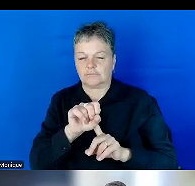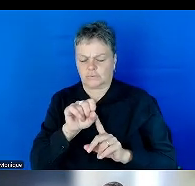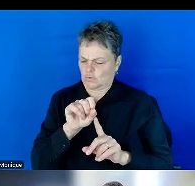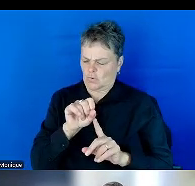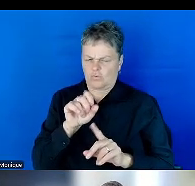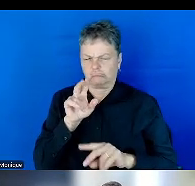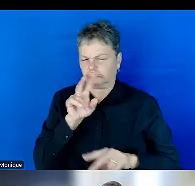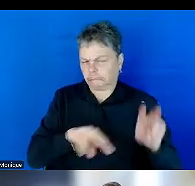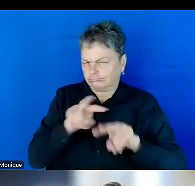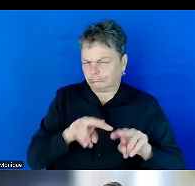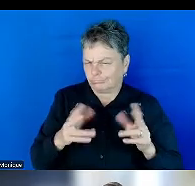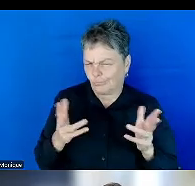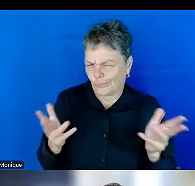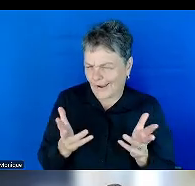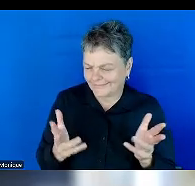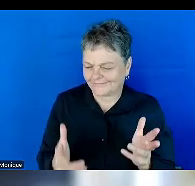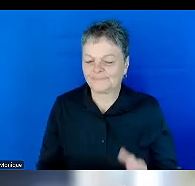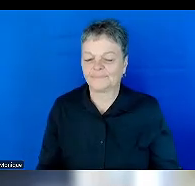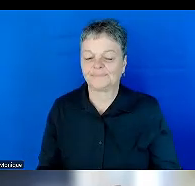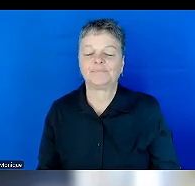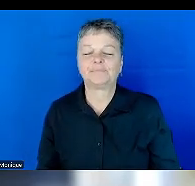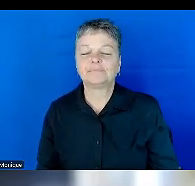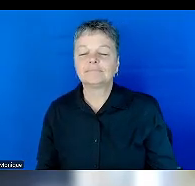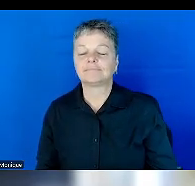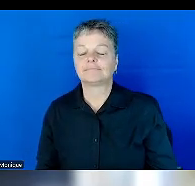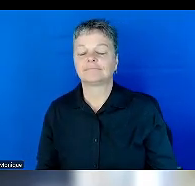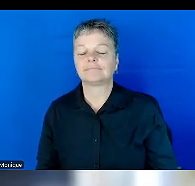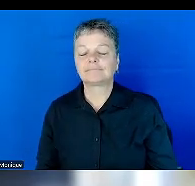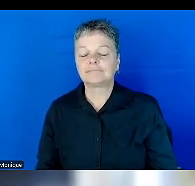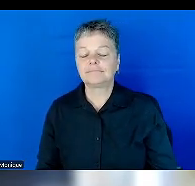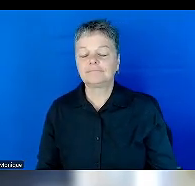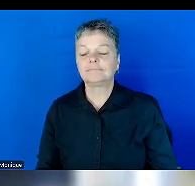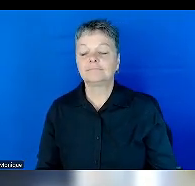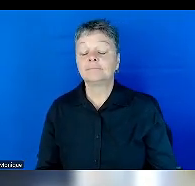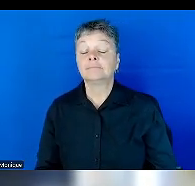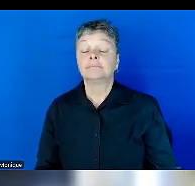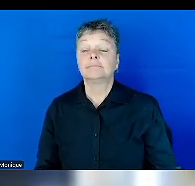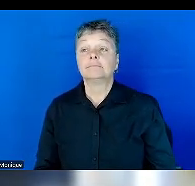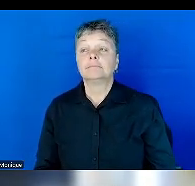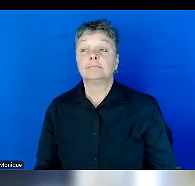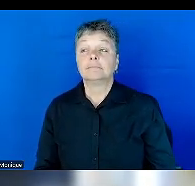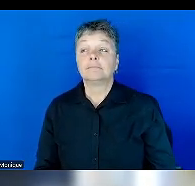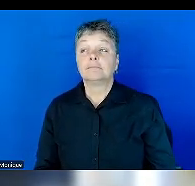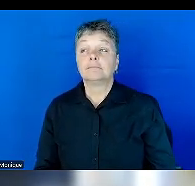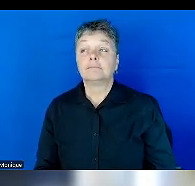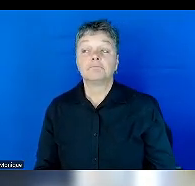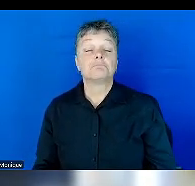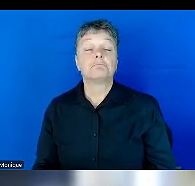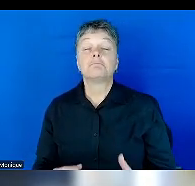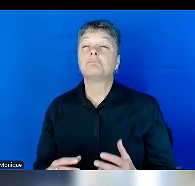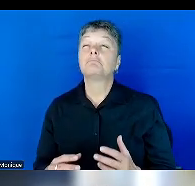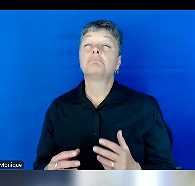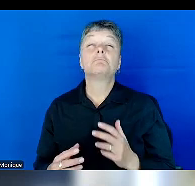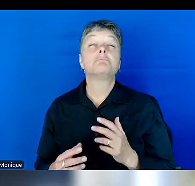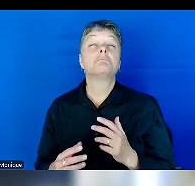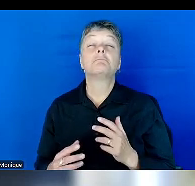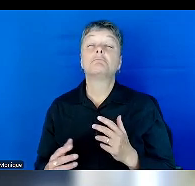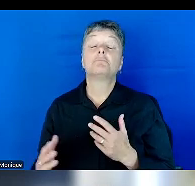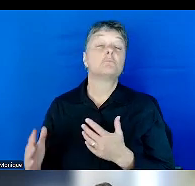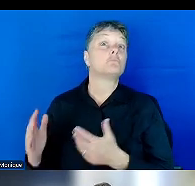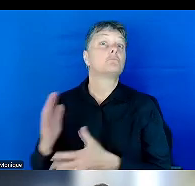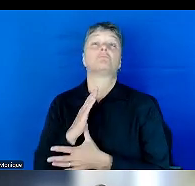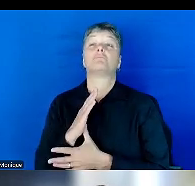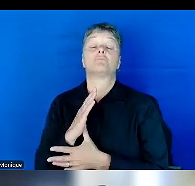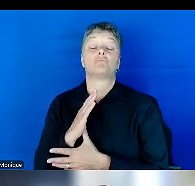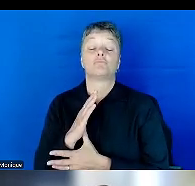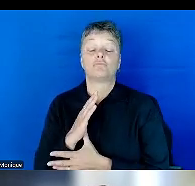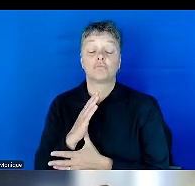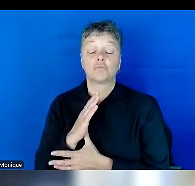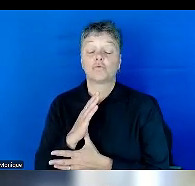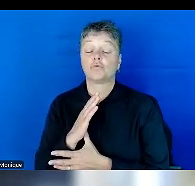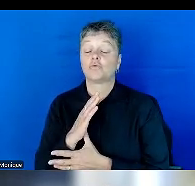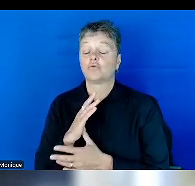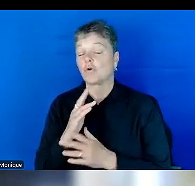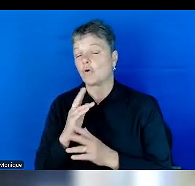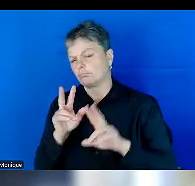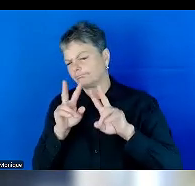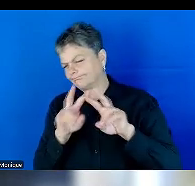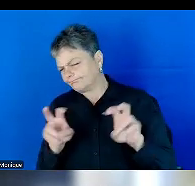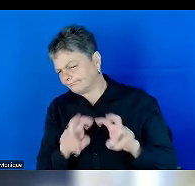um when deciding whether we can represent somebody. Um the main very first factor is that